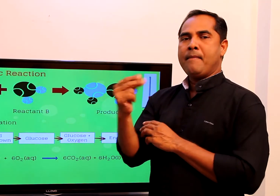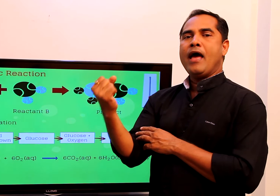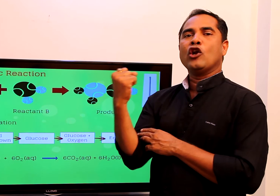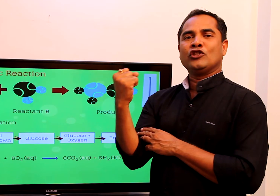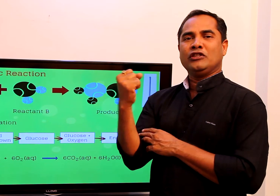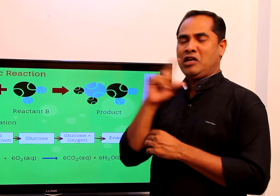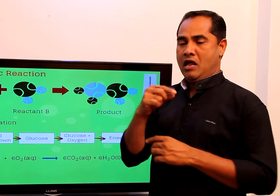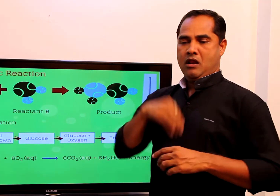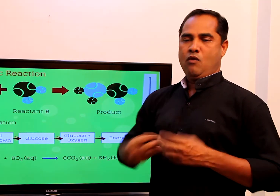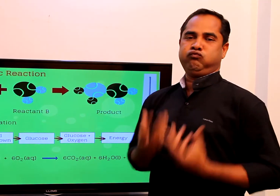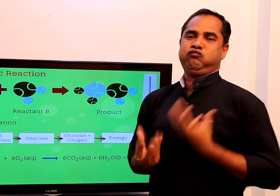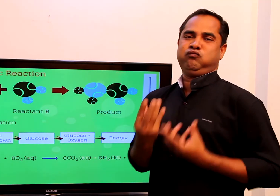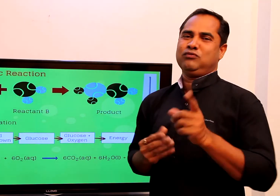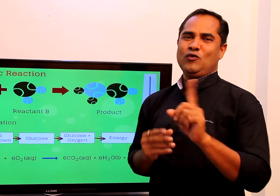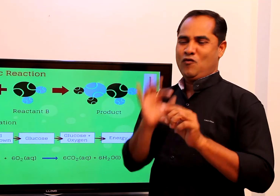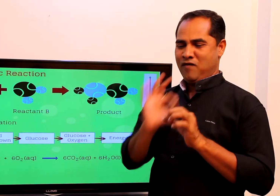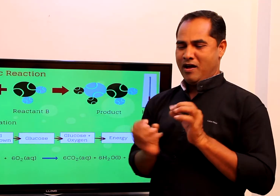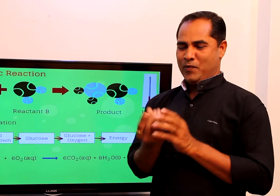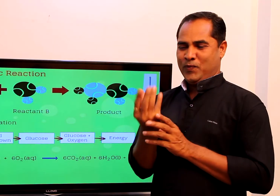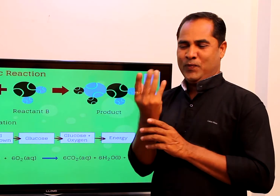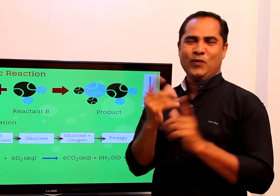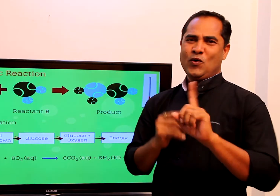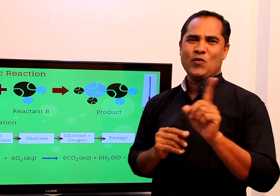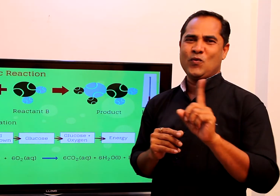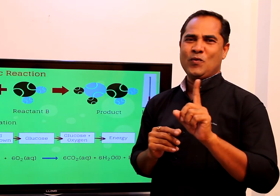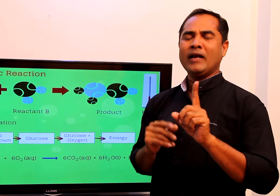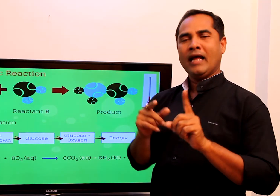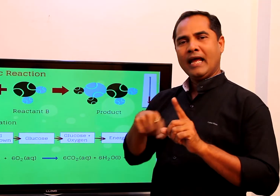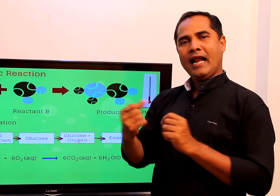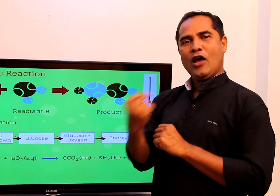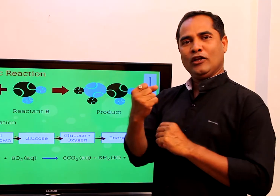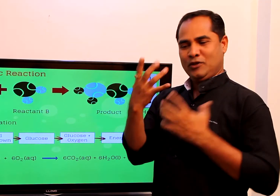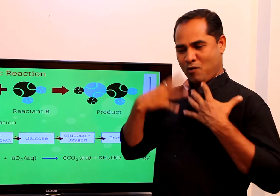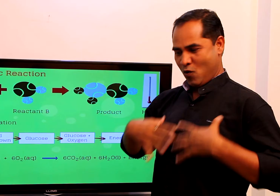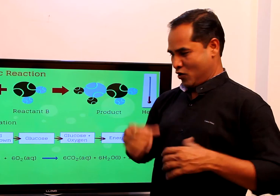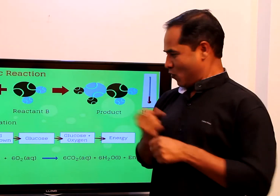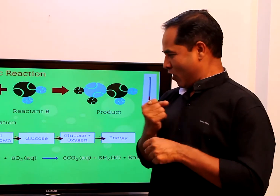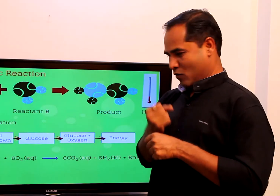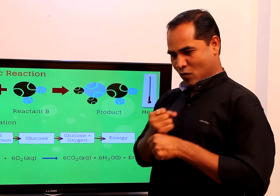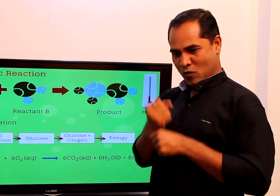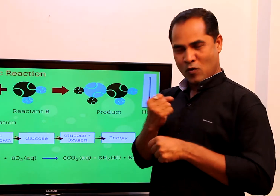also gives us energy to do work. It doesn't exactly heat us up but gives us